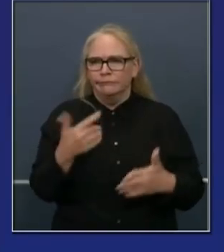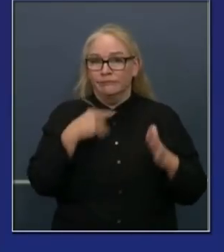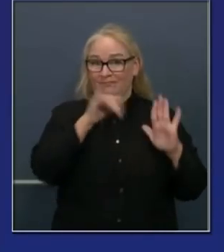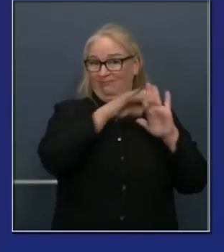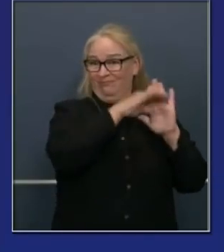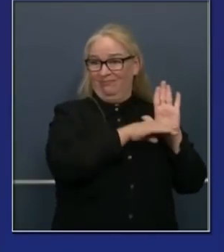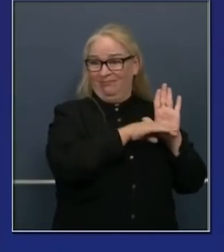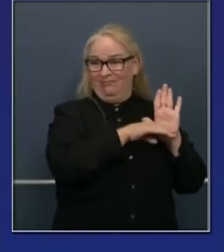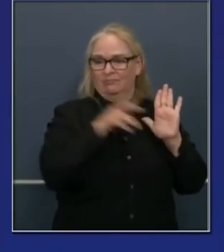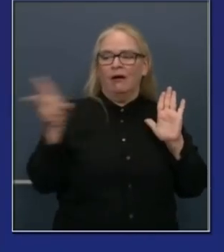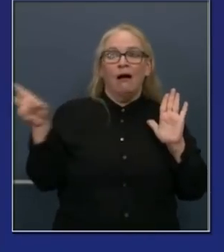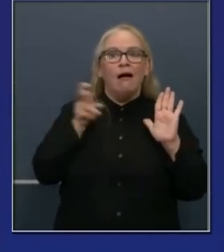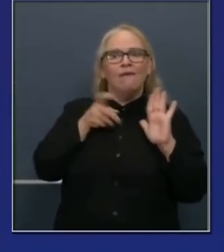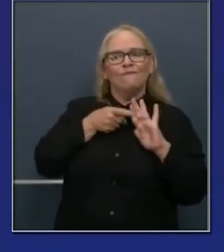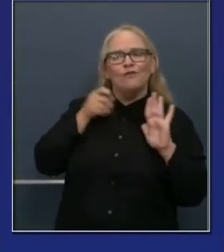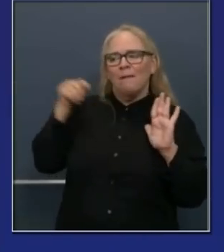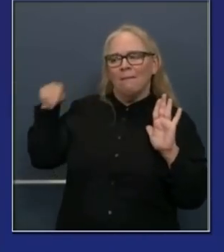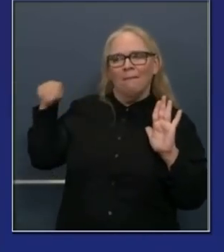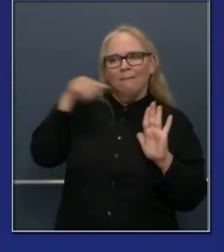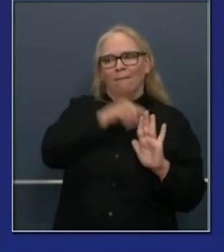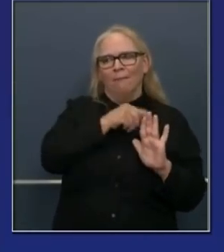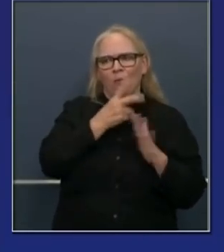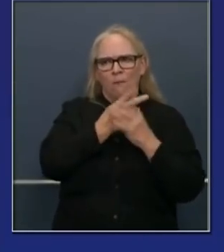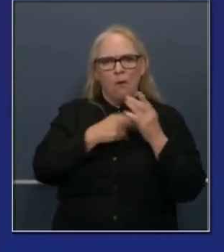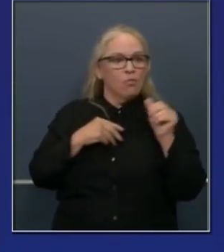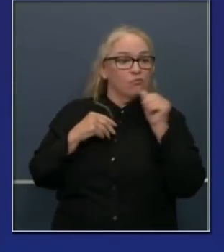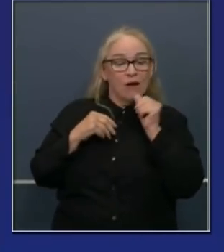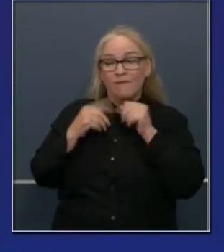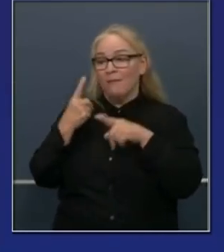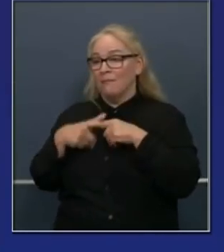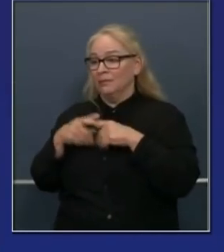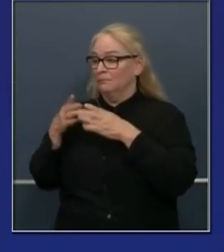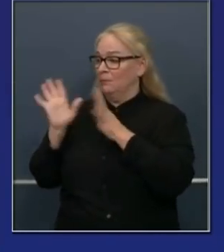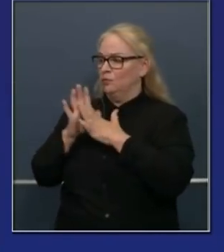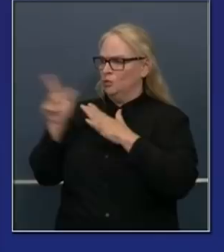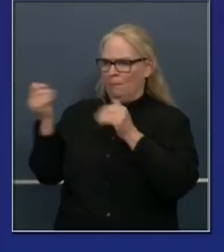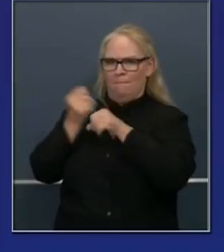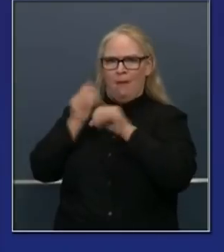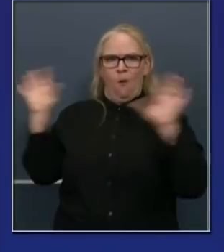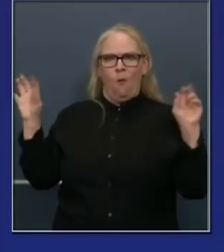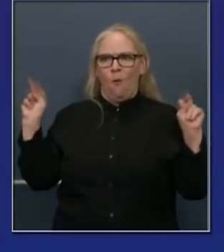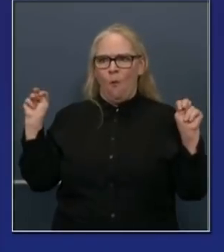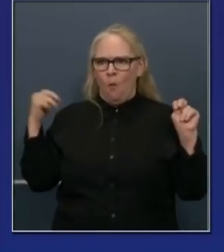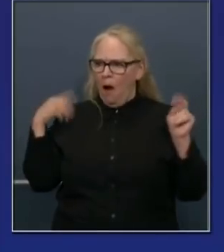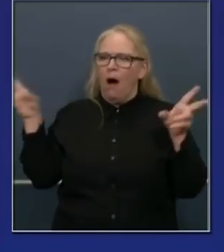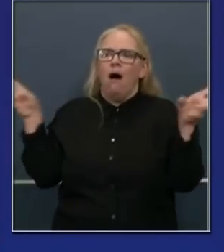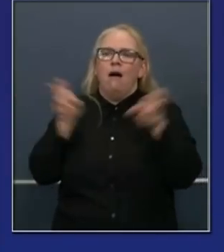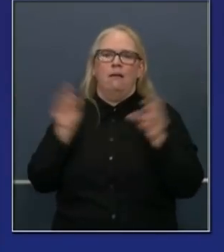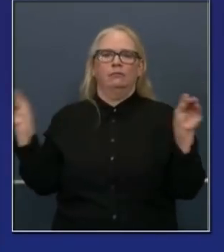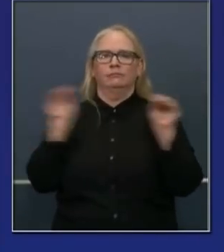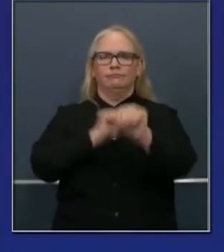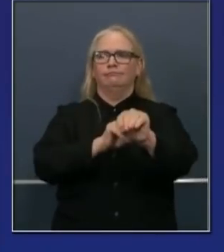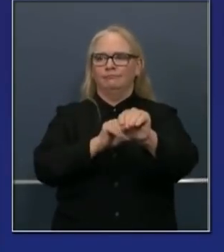THE PURPOSE OF TODAY IS TO TRY AND LEAN IN WITH HEALTH AND